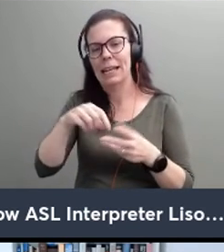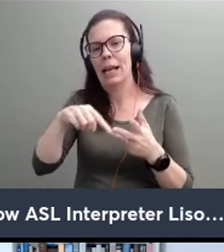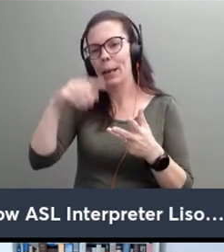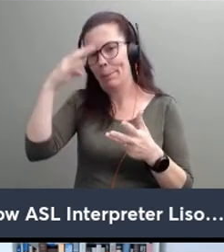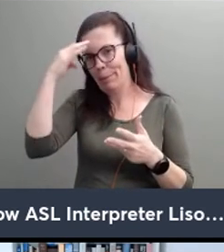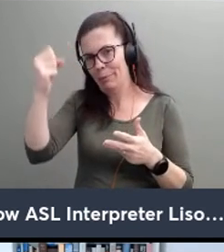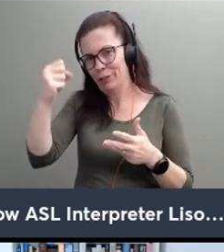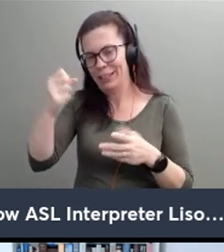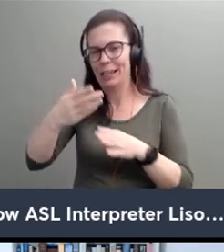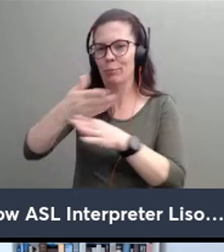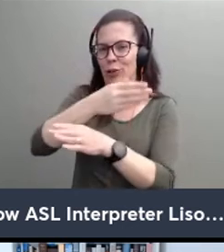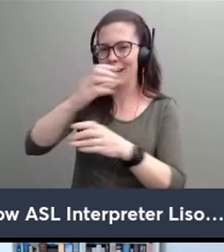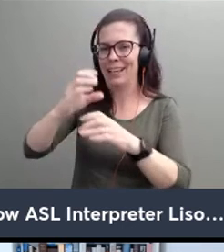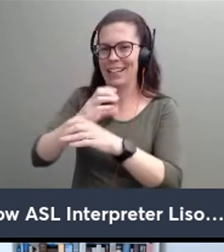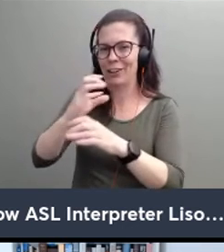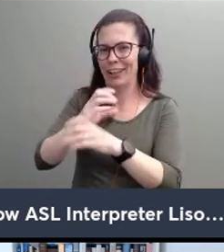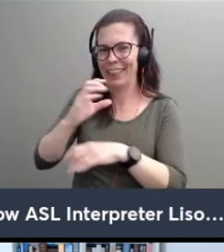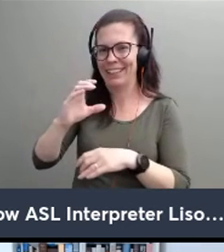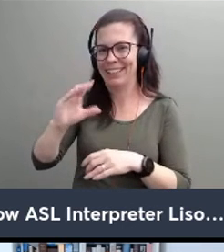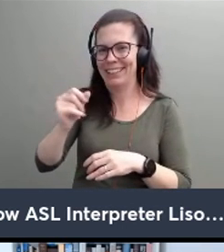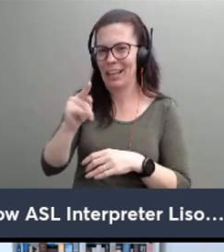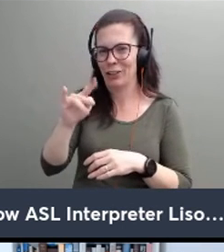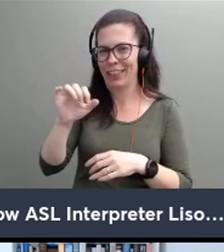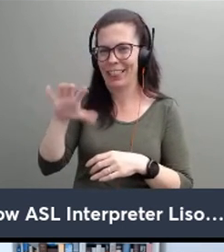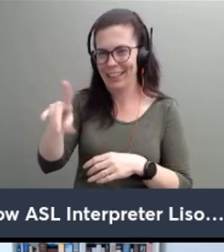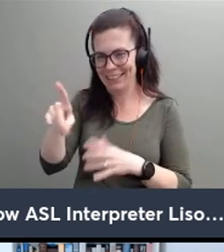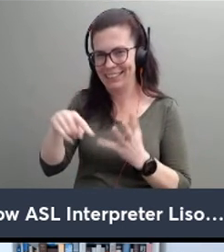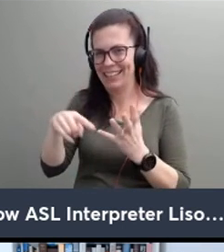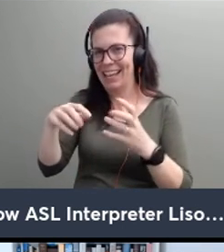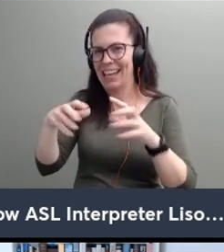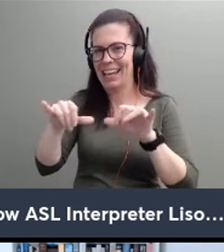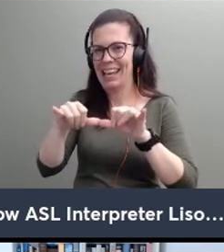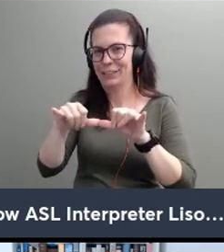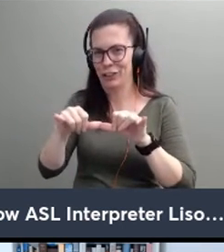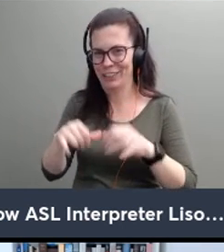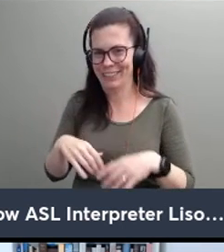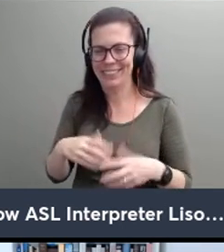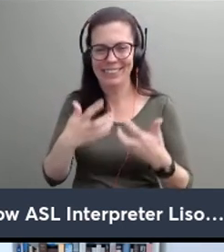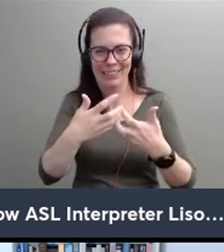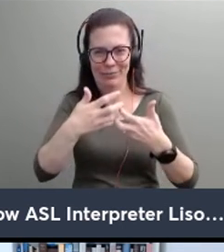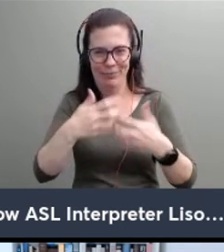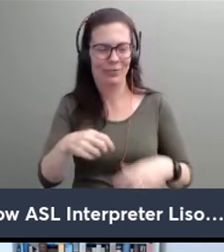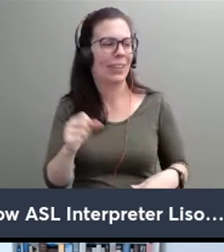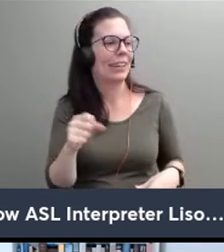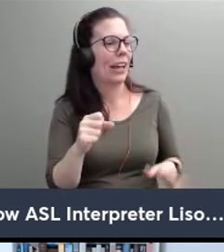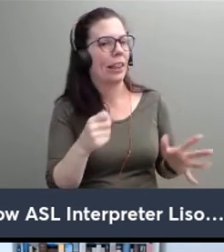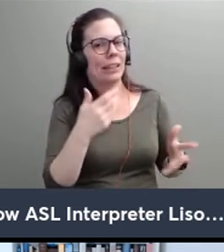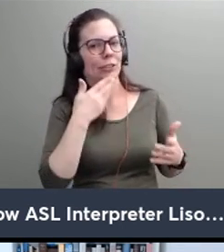And this is part of making it really scalable, right? It is. - So this way, when somebody loads up my dashboard on their website,